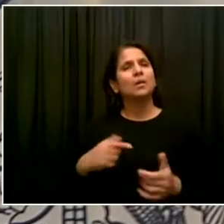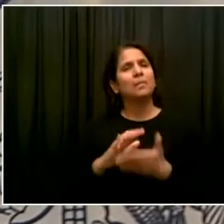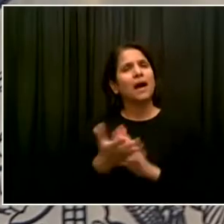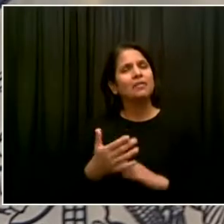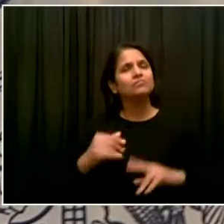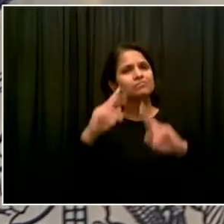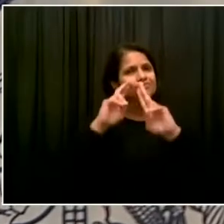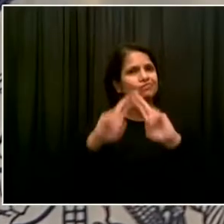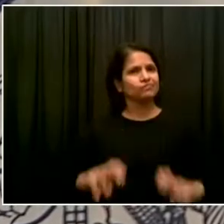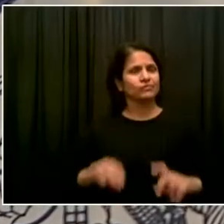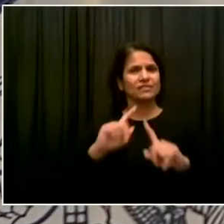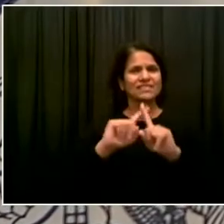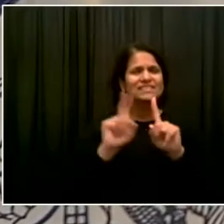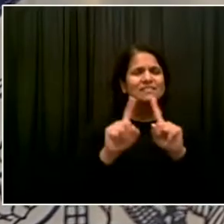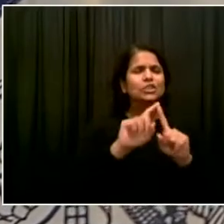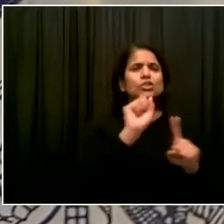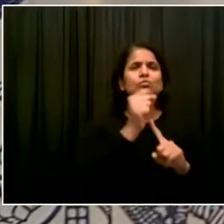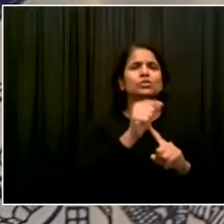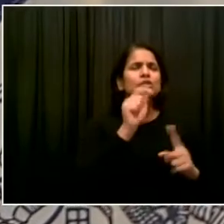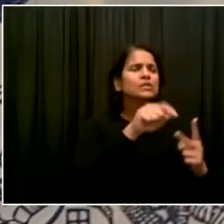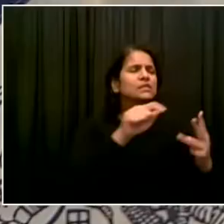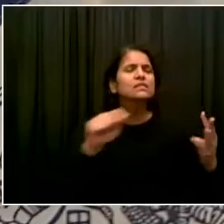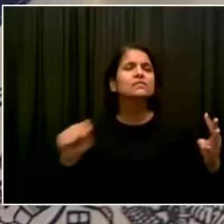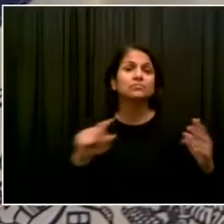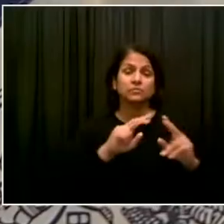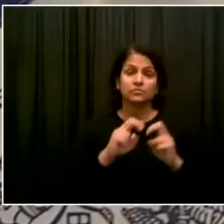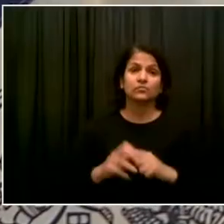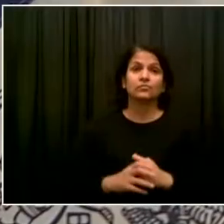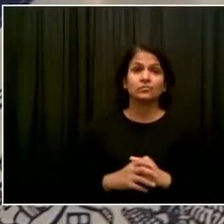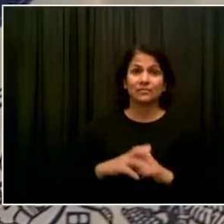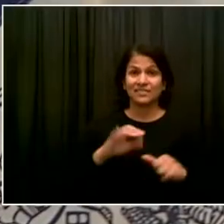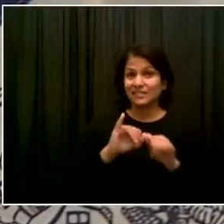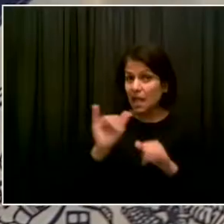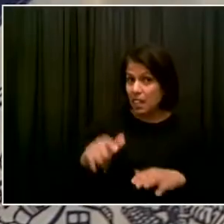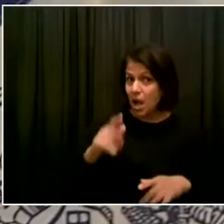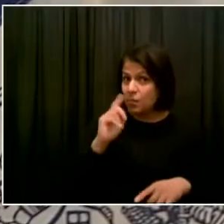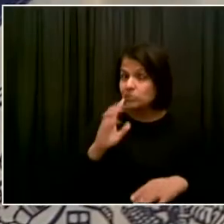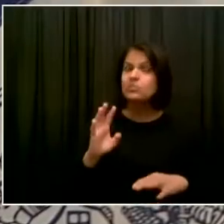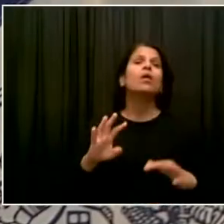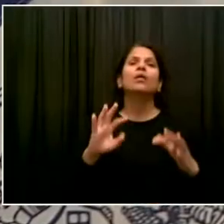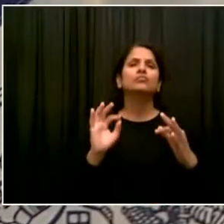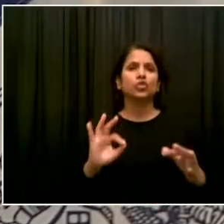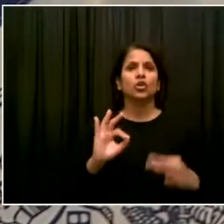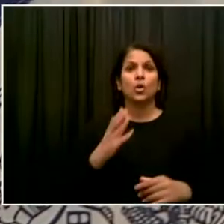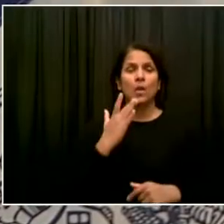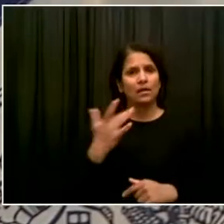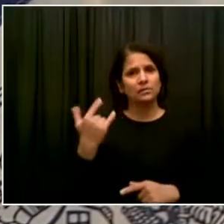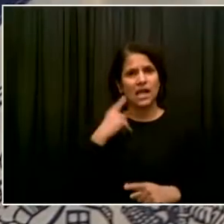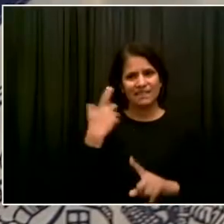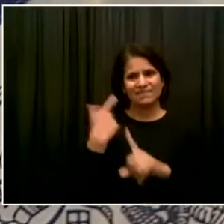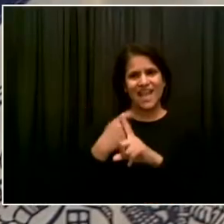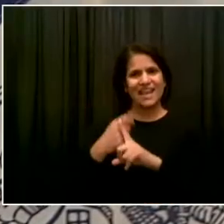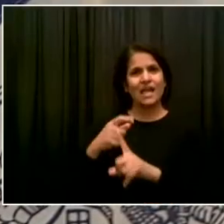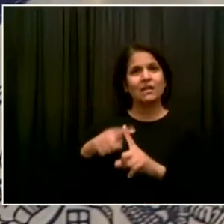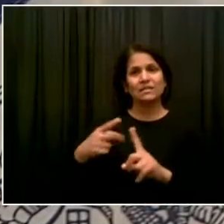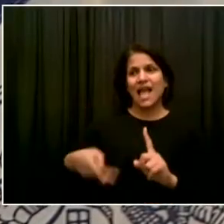SCENARIO A LOT